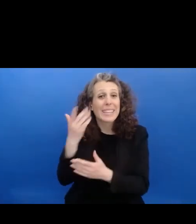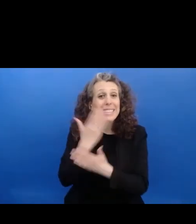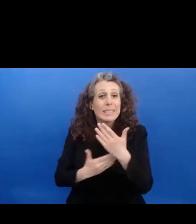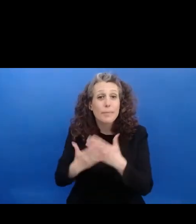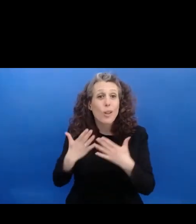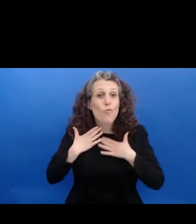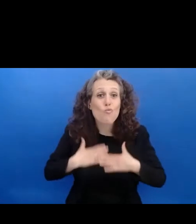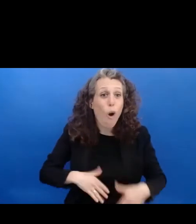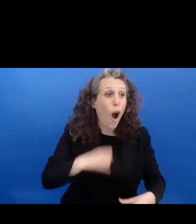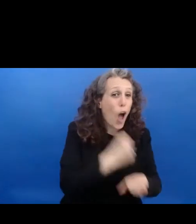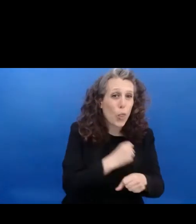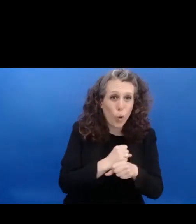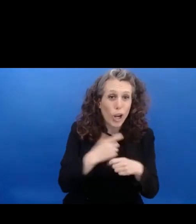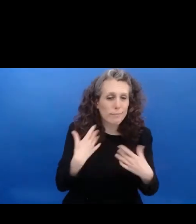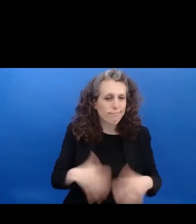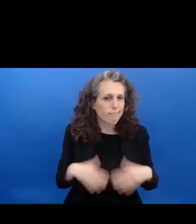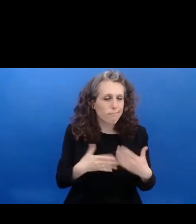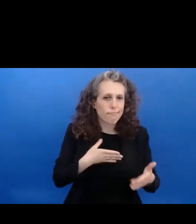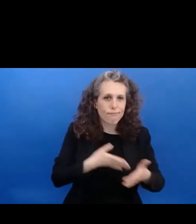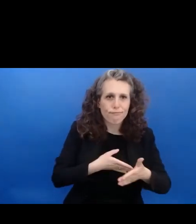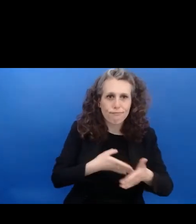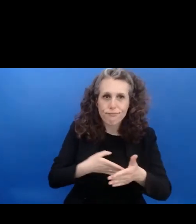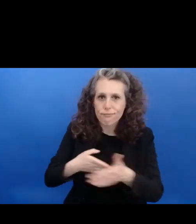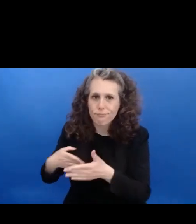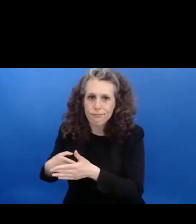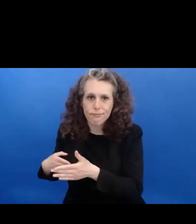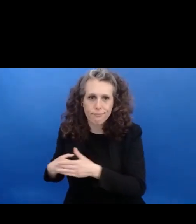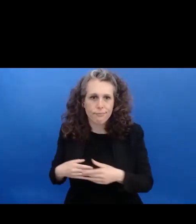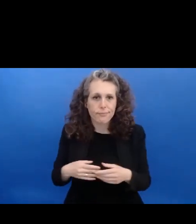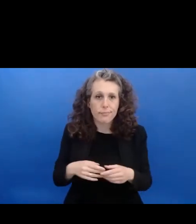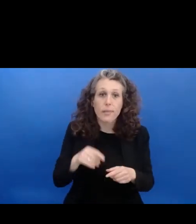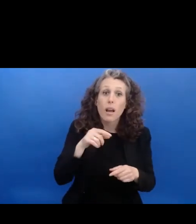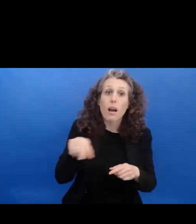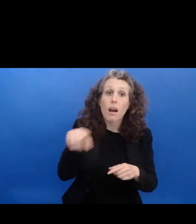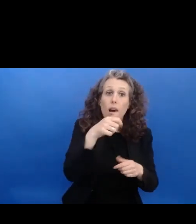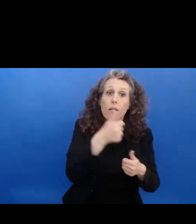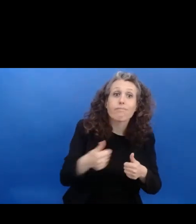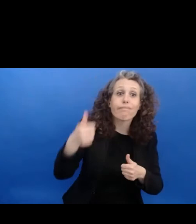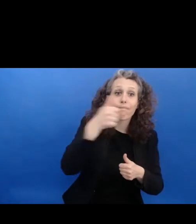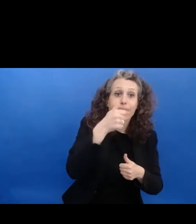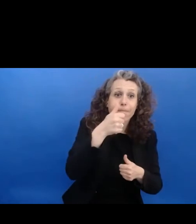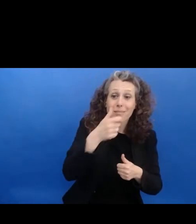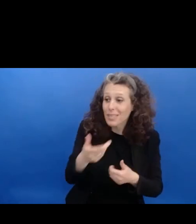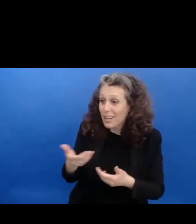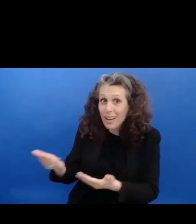oftentimes employers struggle with uh not having enough knowledge to absorb people with